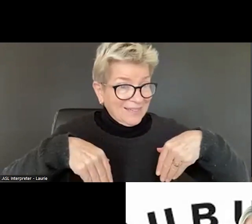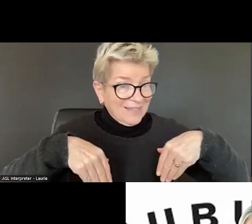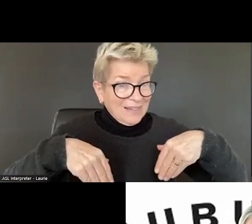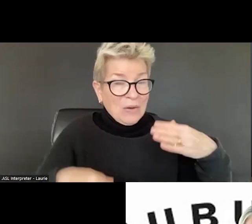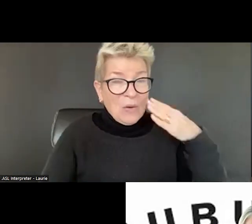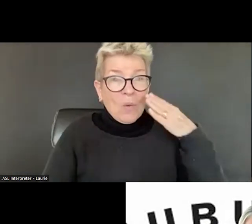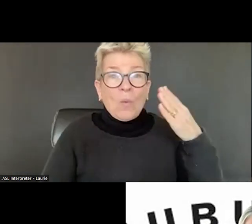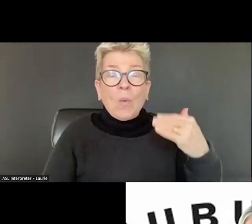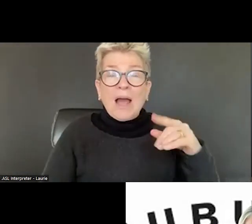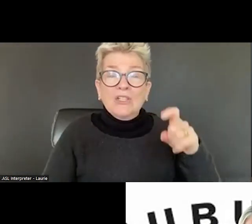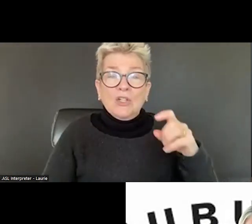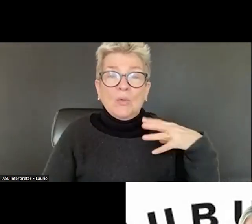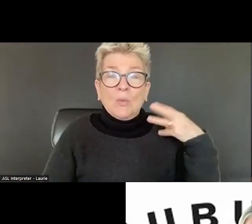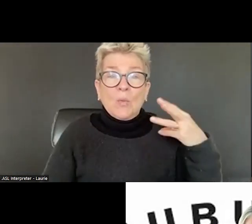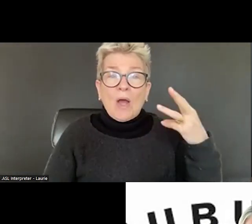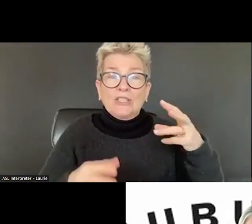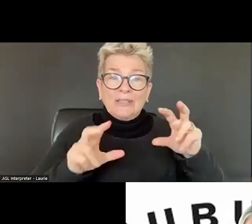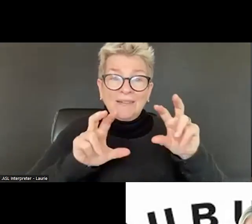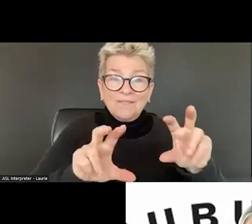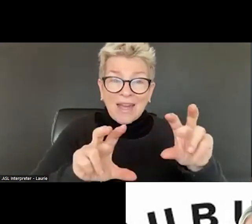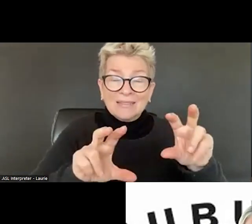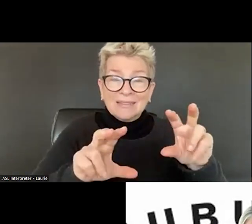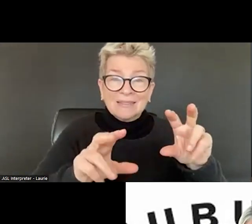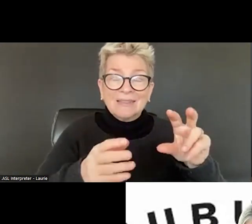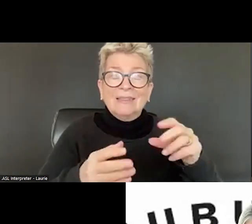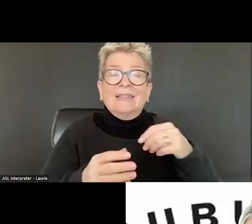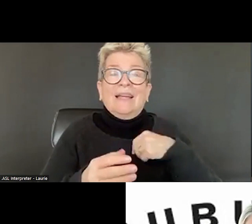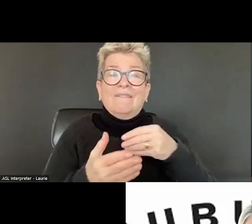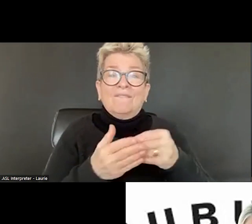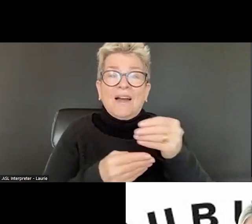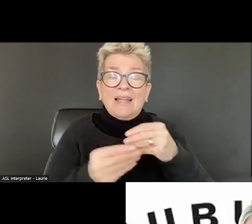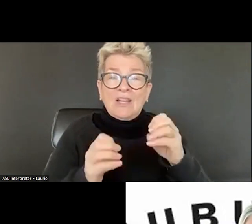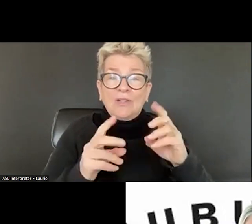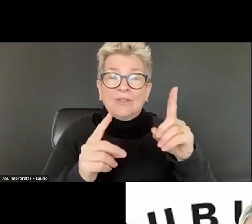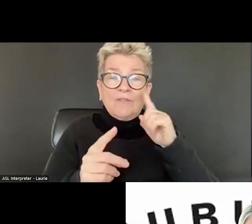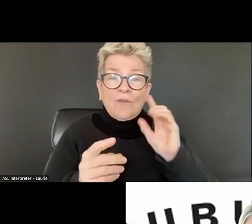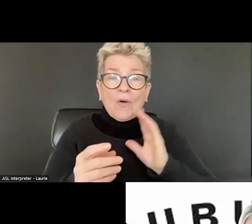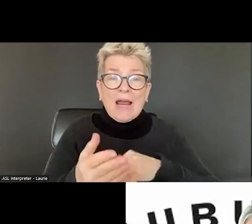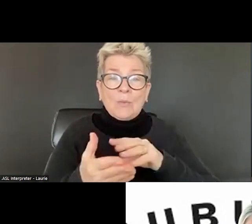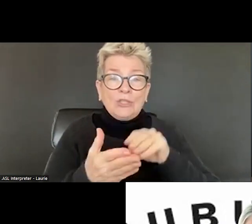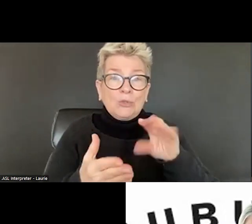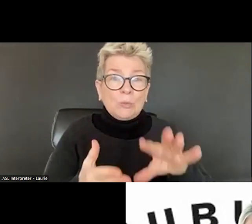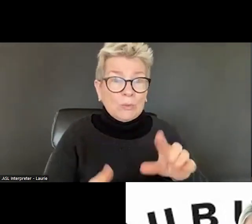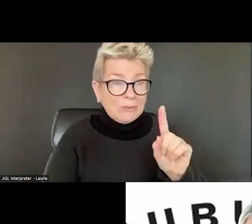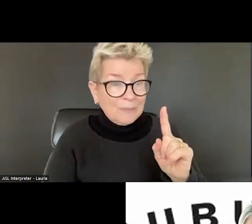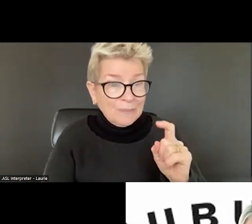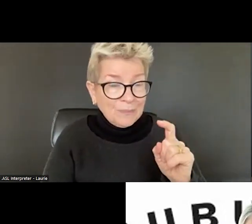should Washington invest in financial education for our students and Julie you're unmuted so